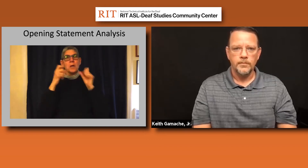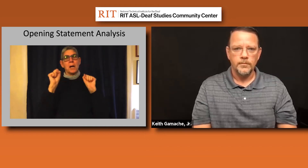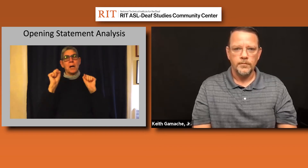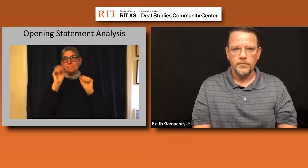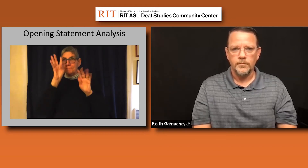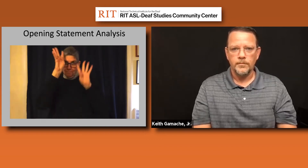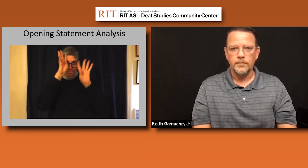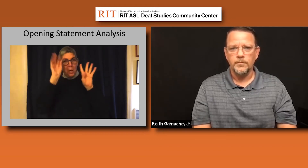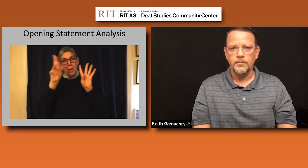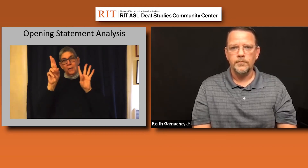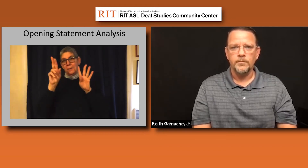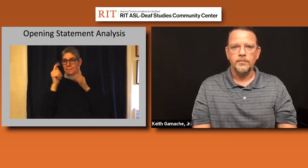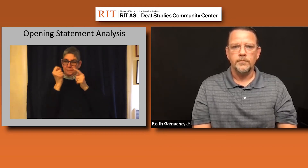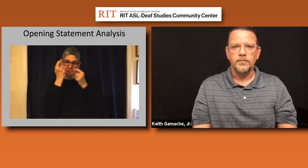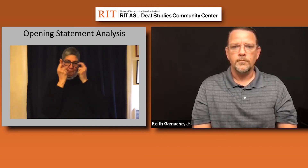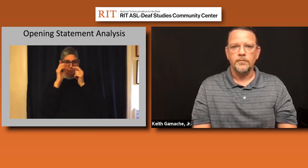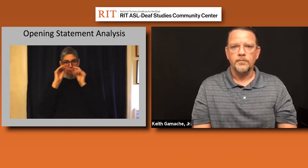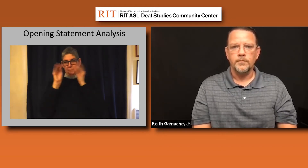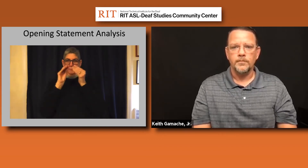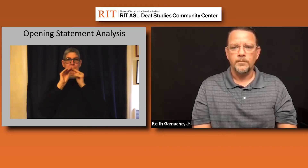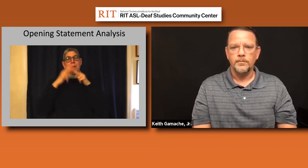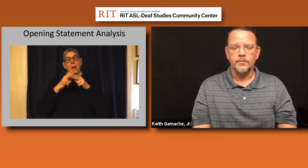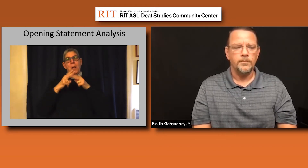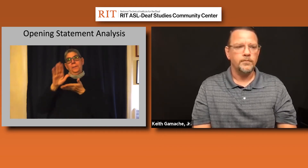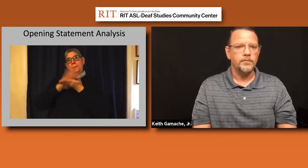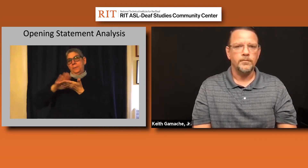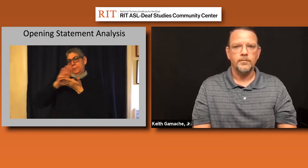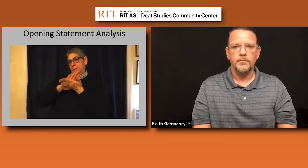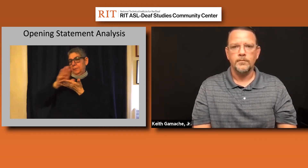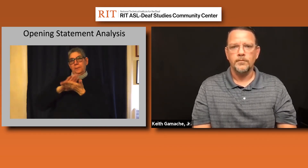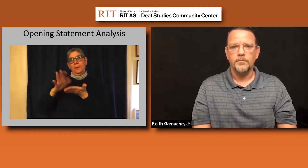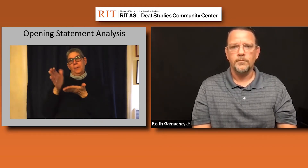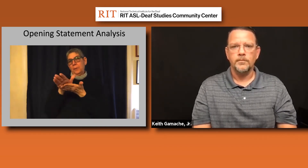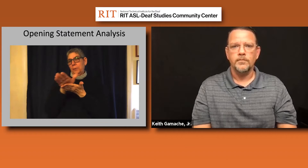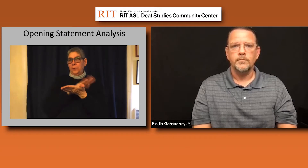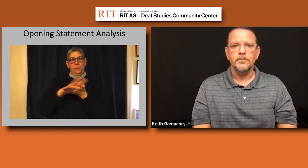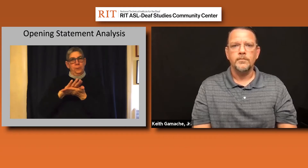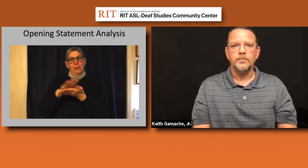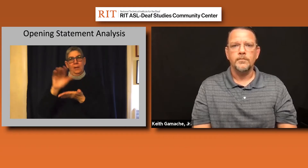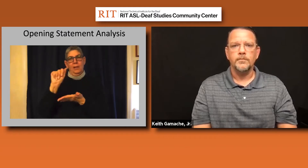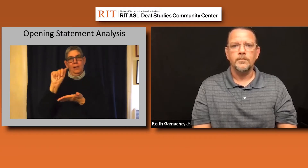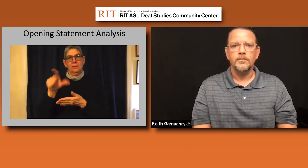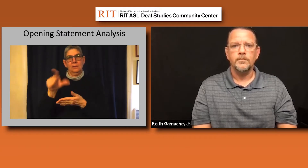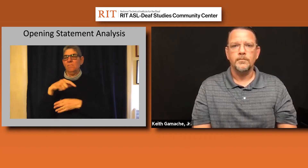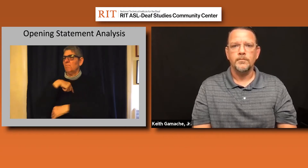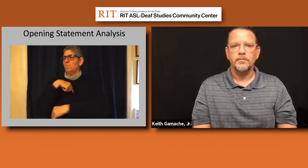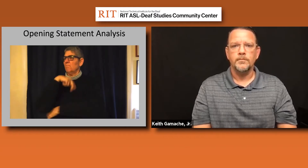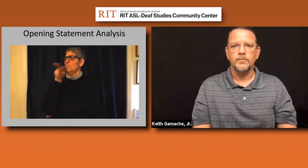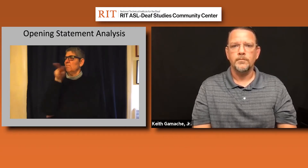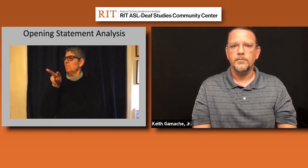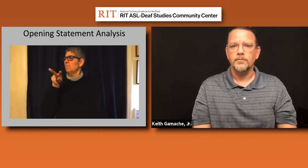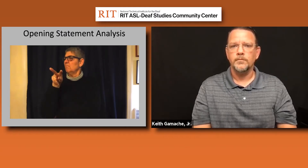More and more, I've noticed people inventing signs that they call pure or clean ASL,